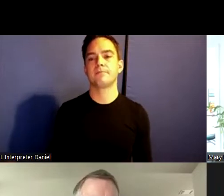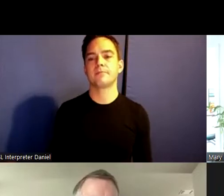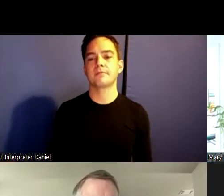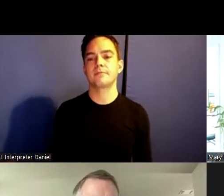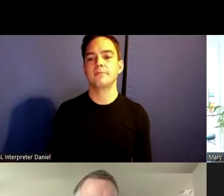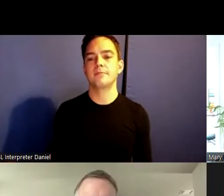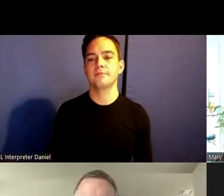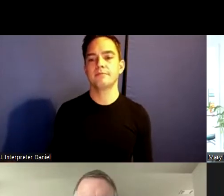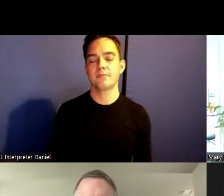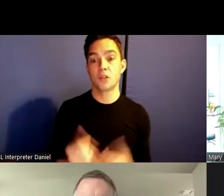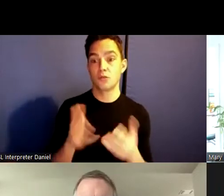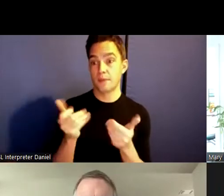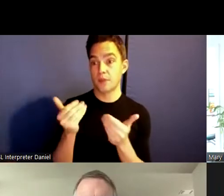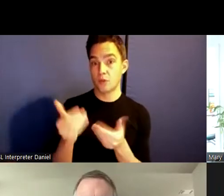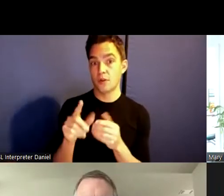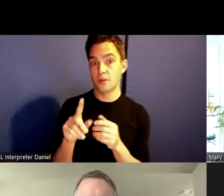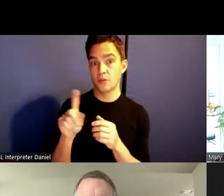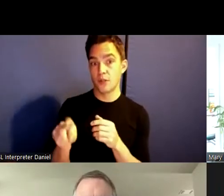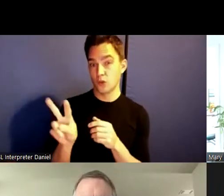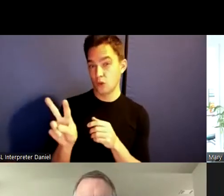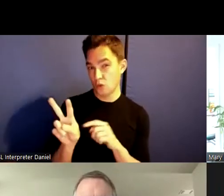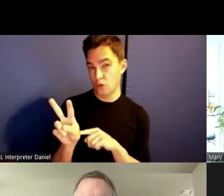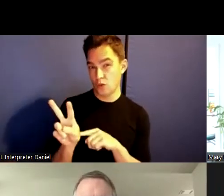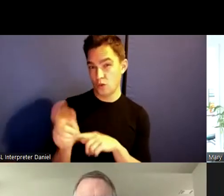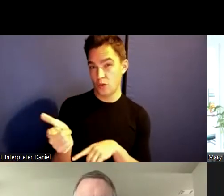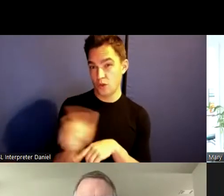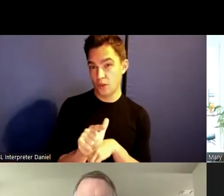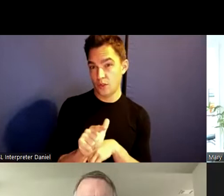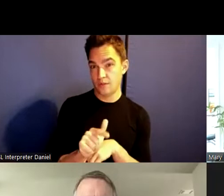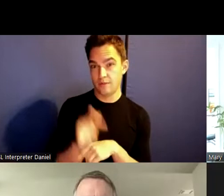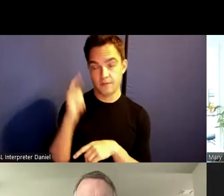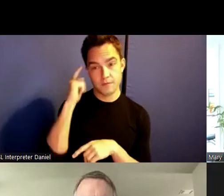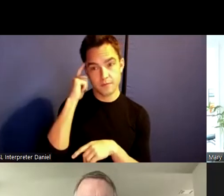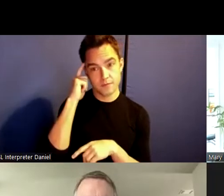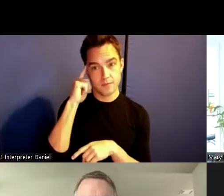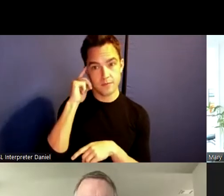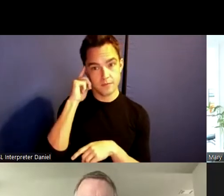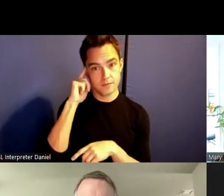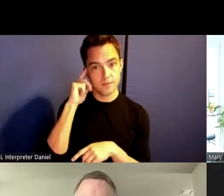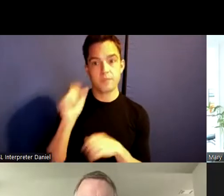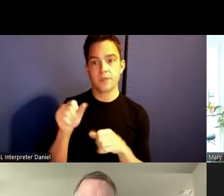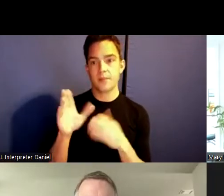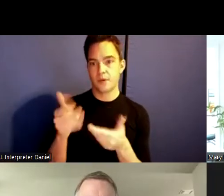So do I go on to question two, or you're switching back? Go on to question two. So again,